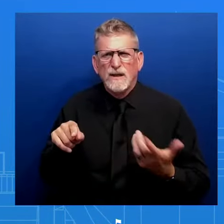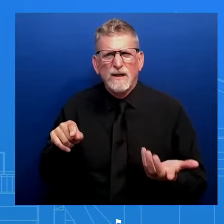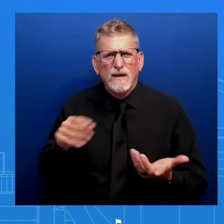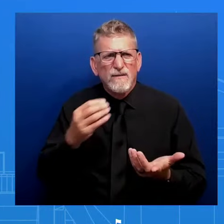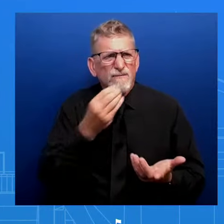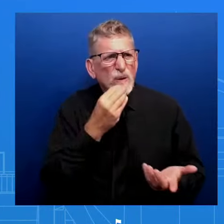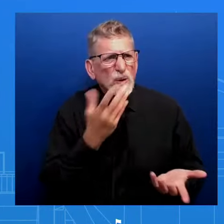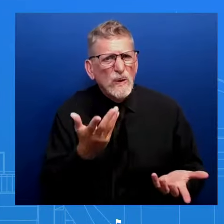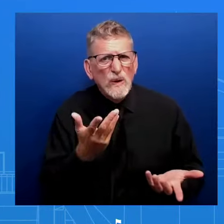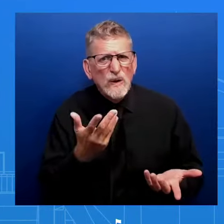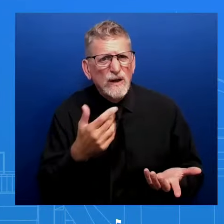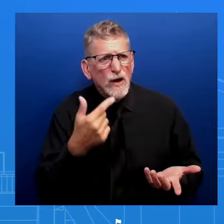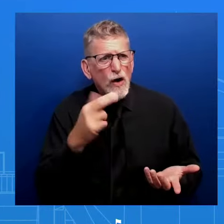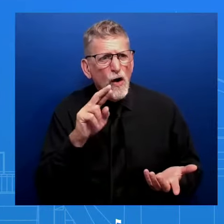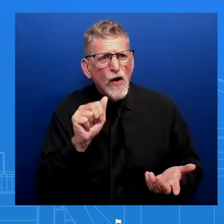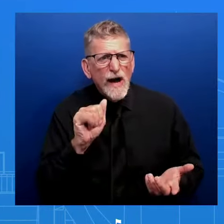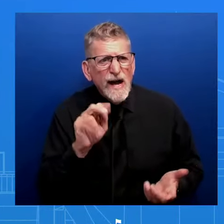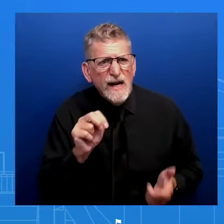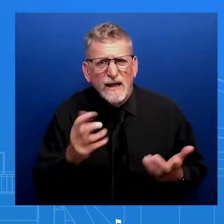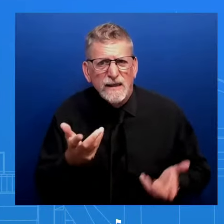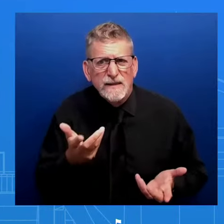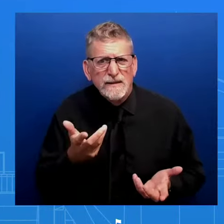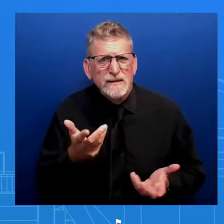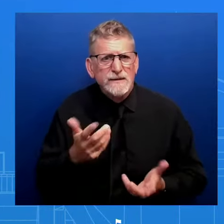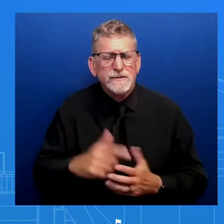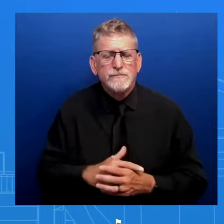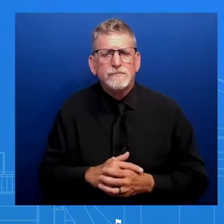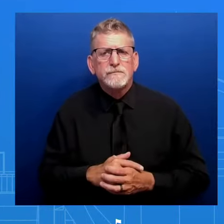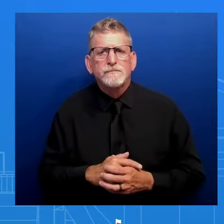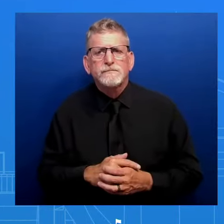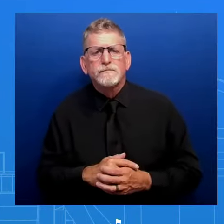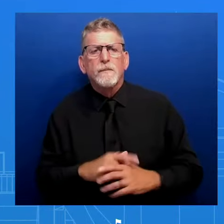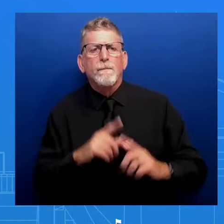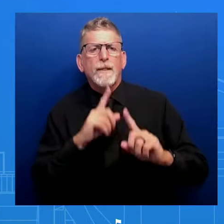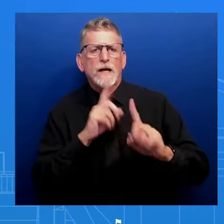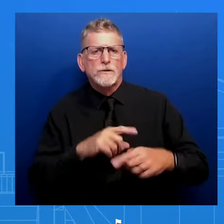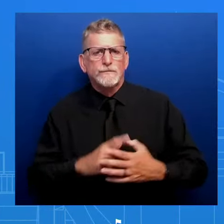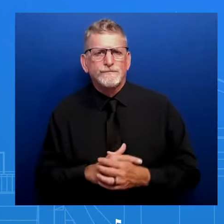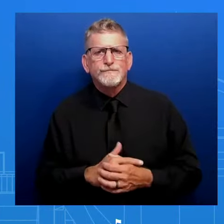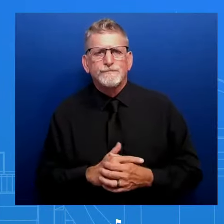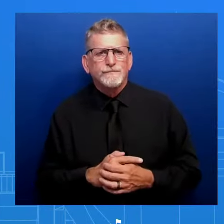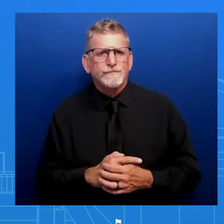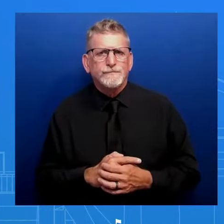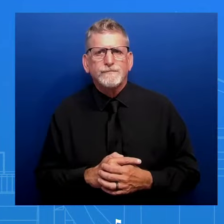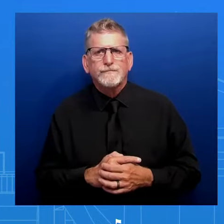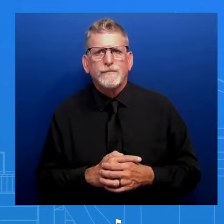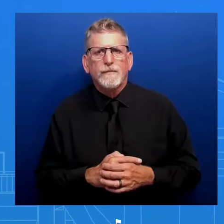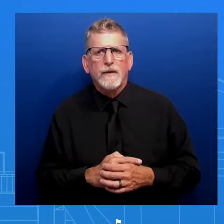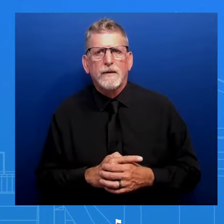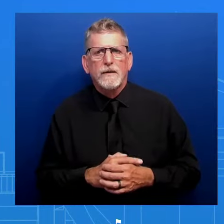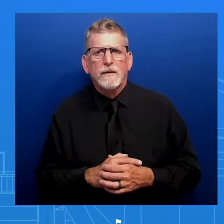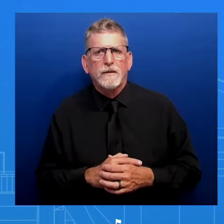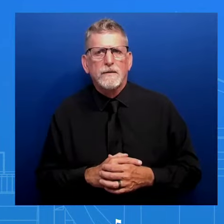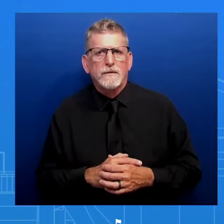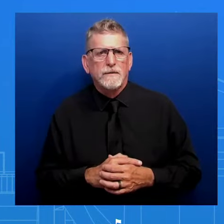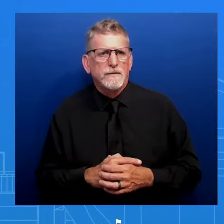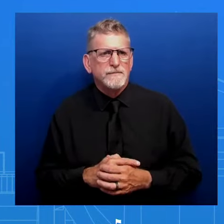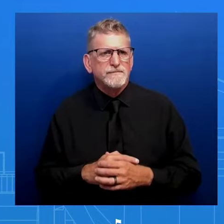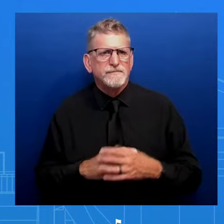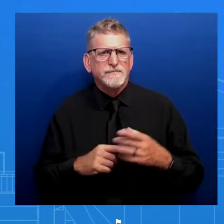And, you know, Mr. Putin is hosting African leaders there in Moscow starting today, I think.